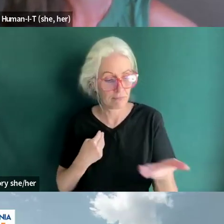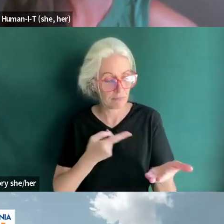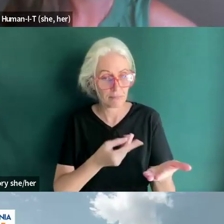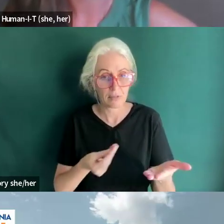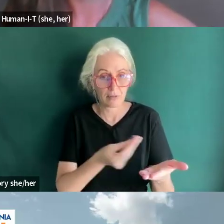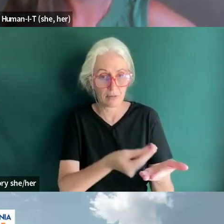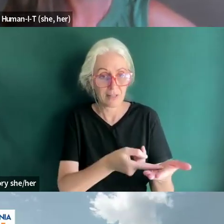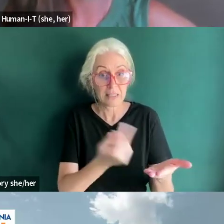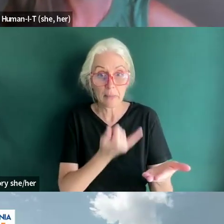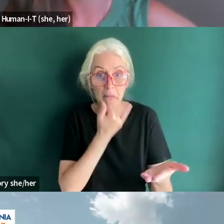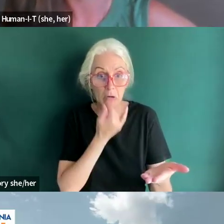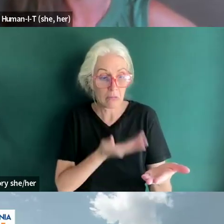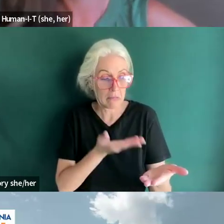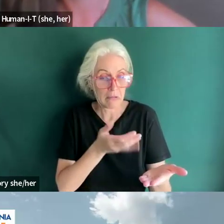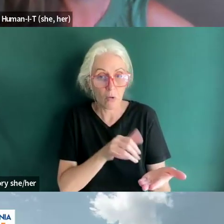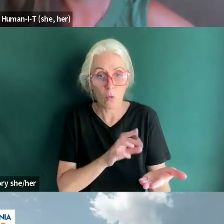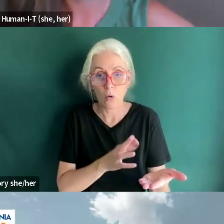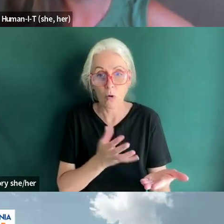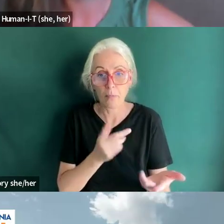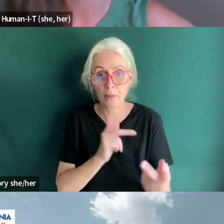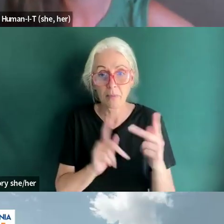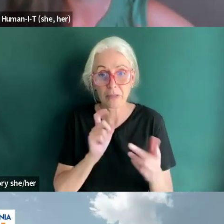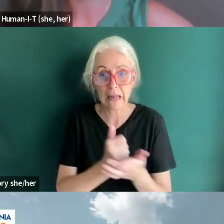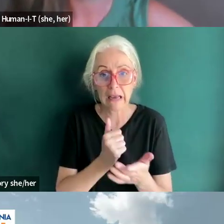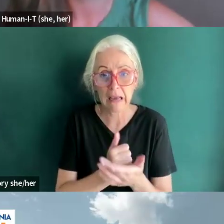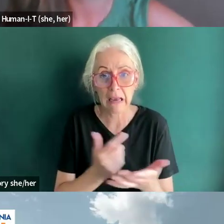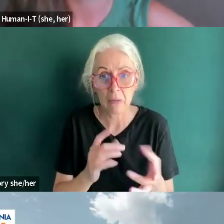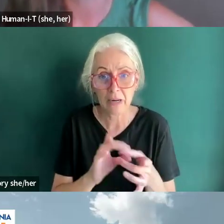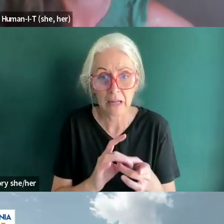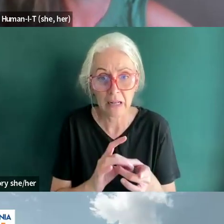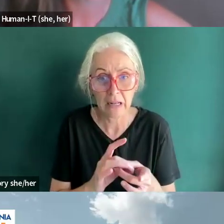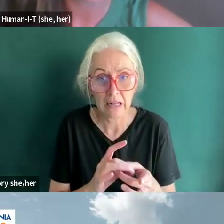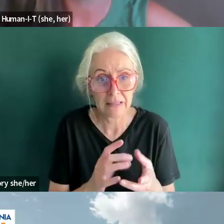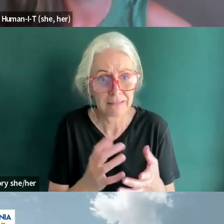if something goes wrong with it, or people need help connecting peripherals and connecting to